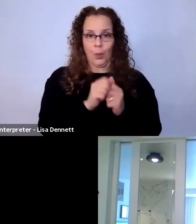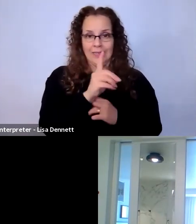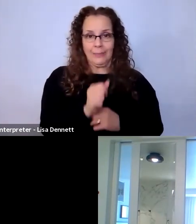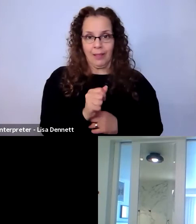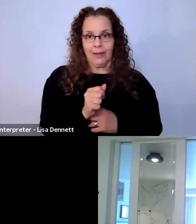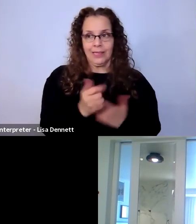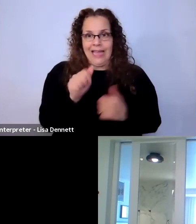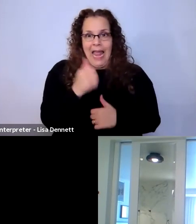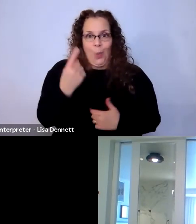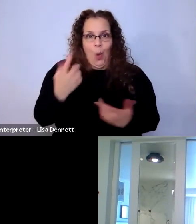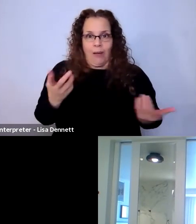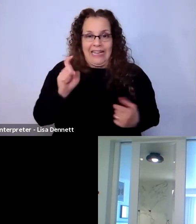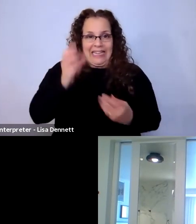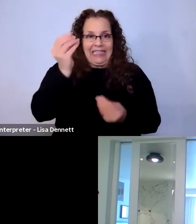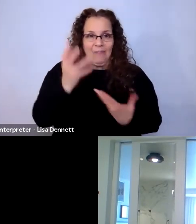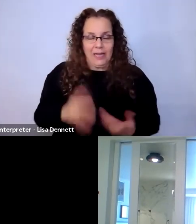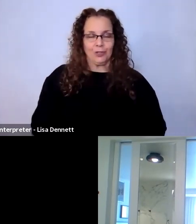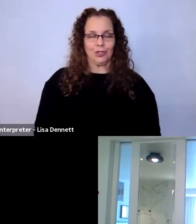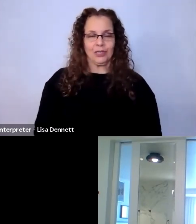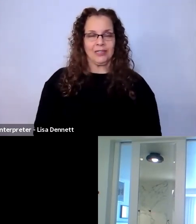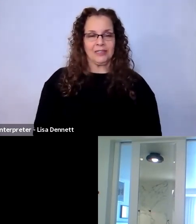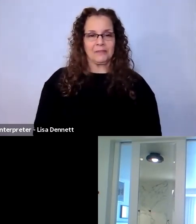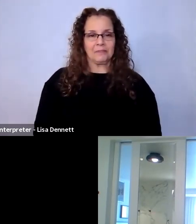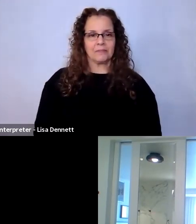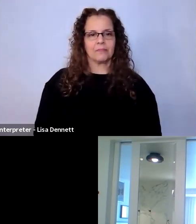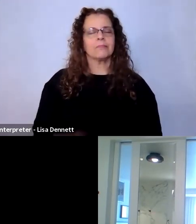needs to have that information I love the most ironic thing is when you get